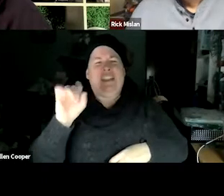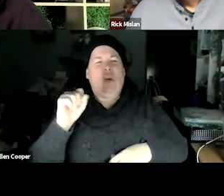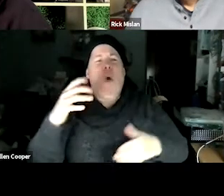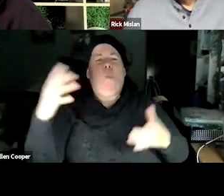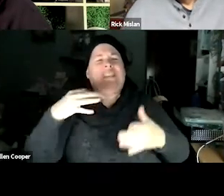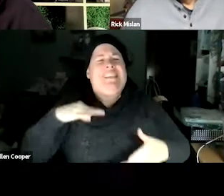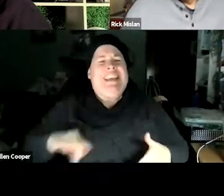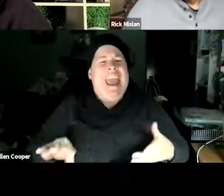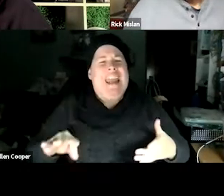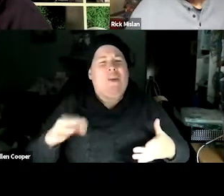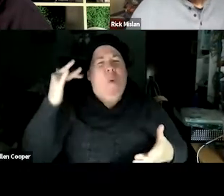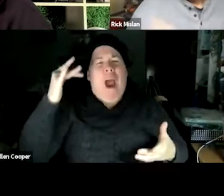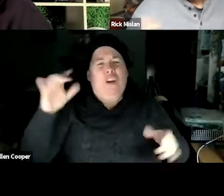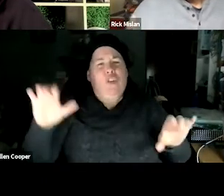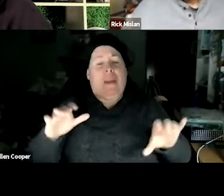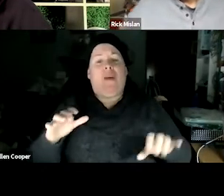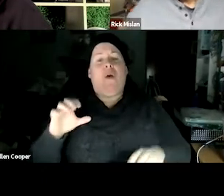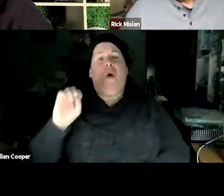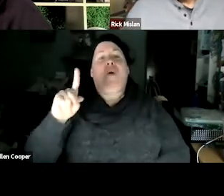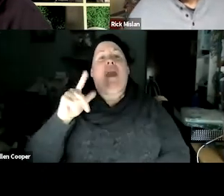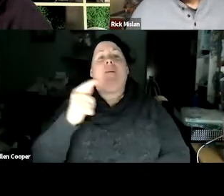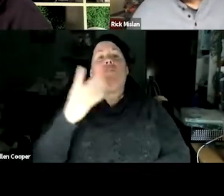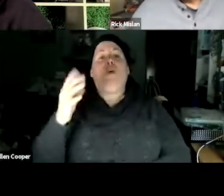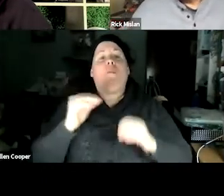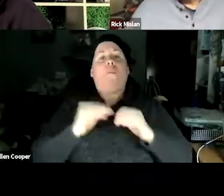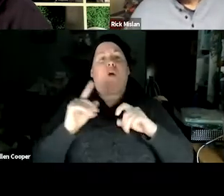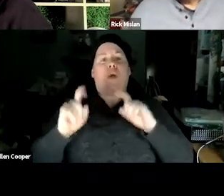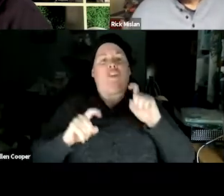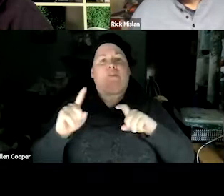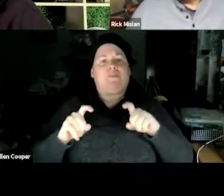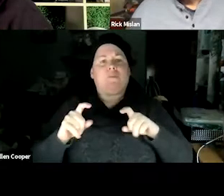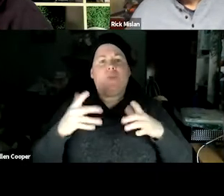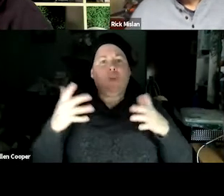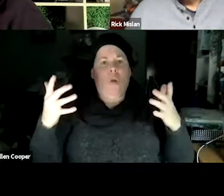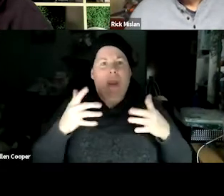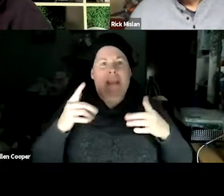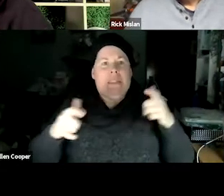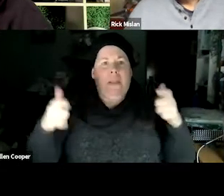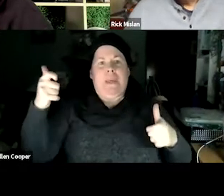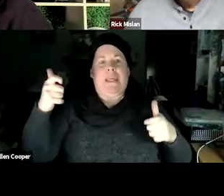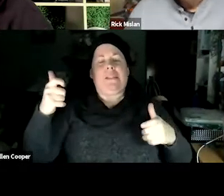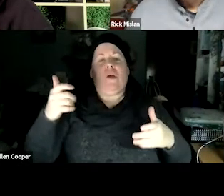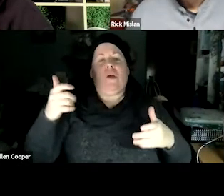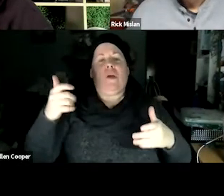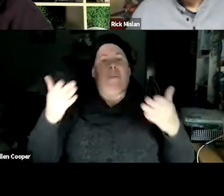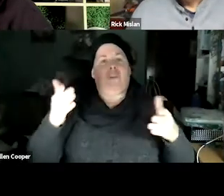Rick Mislan: Alright, so we've got a few more questions in here. What's the biggest recommendation, you have for someone interested in entering the field.